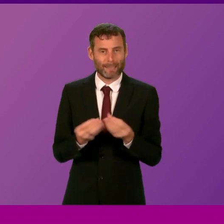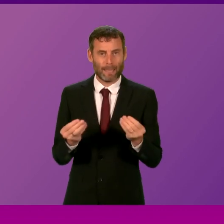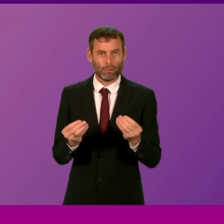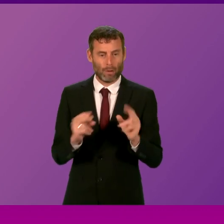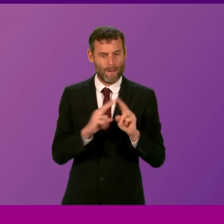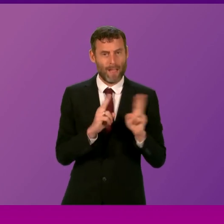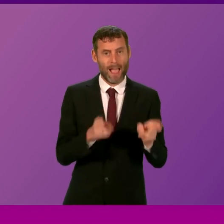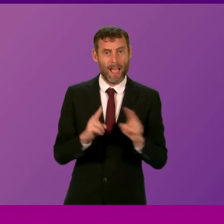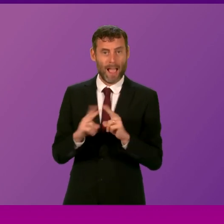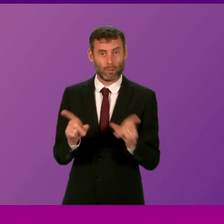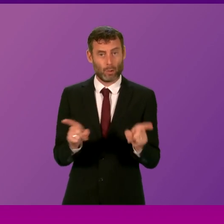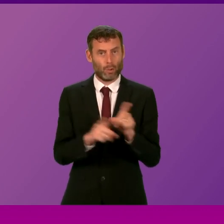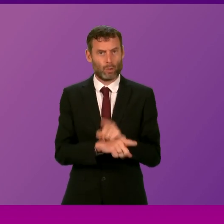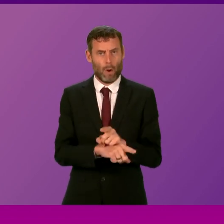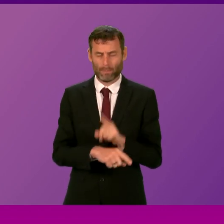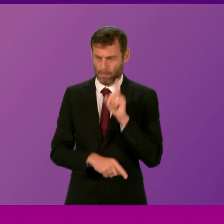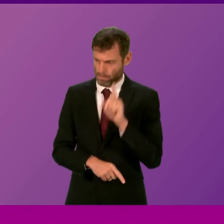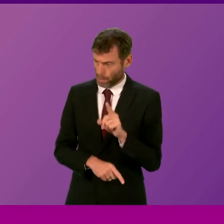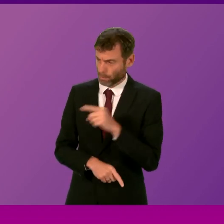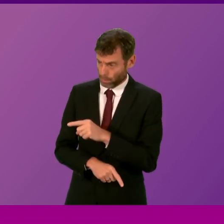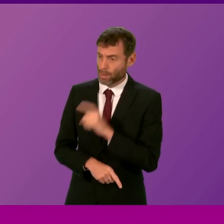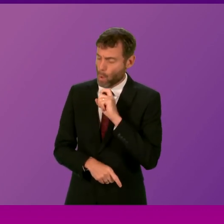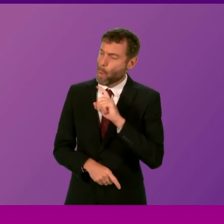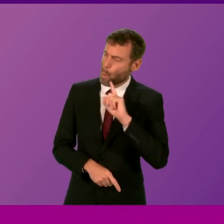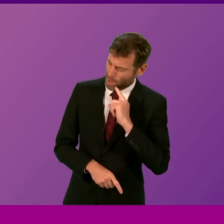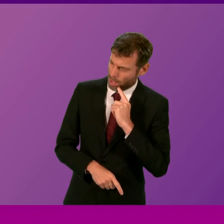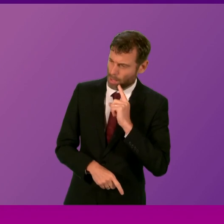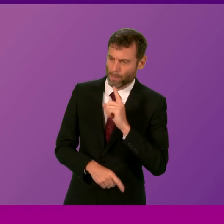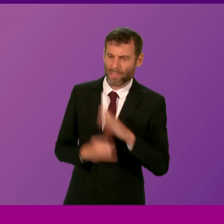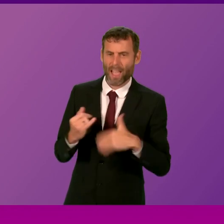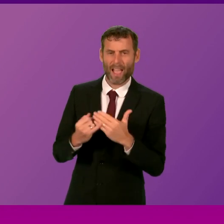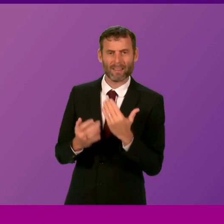ever having been published. Meanwhile, the Minister for Housing, who replied to the debate